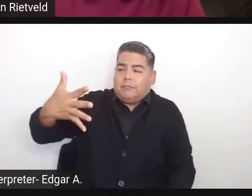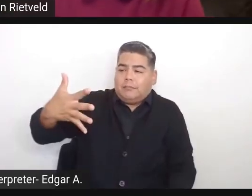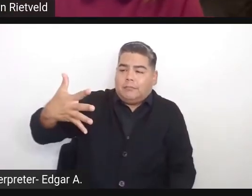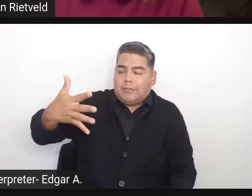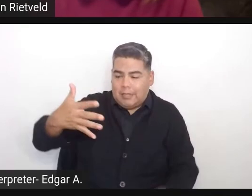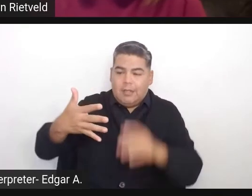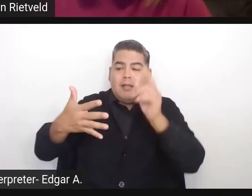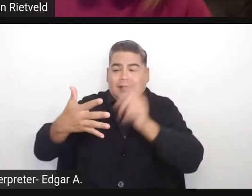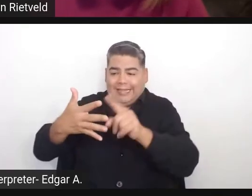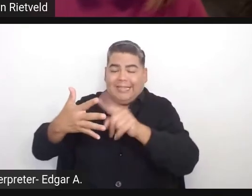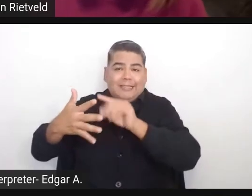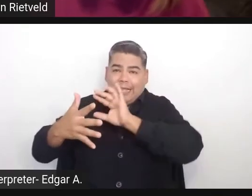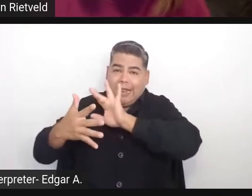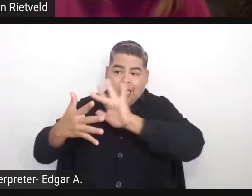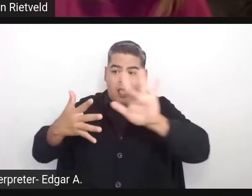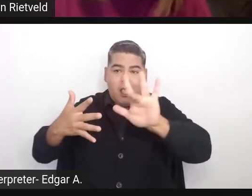I think it's not unexpected behavior.